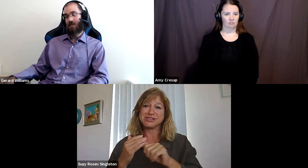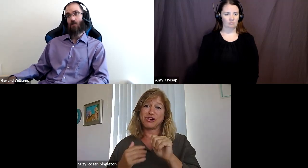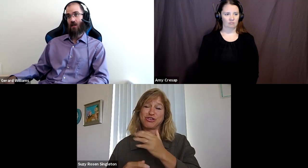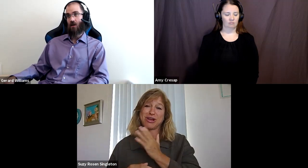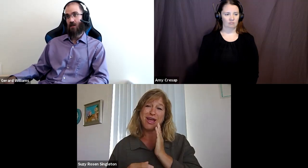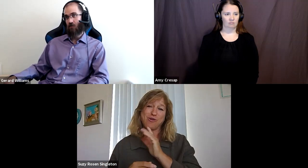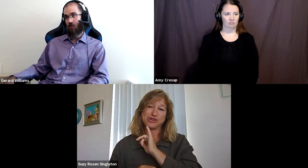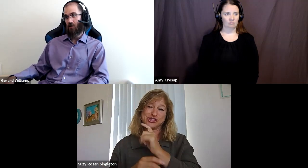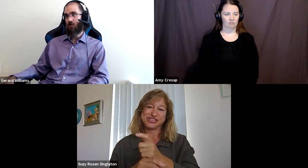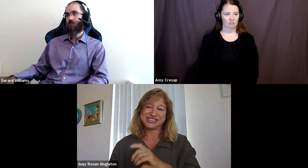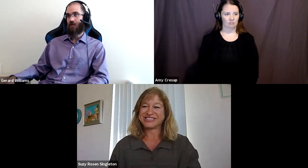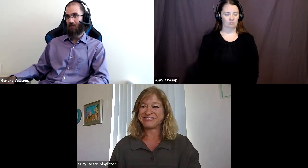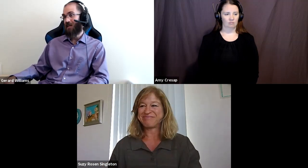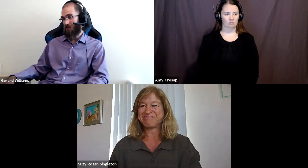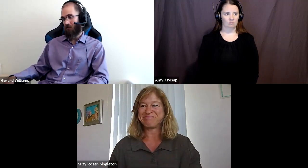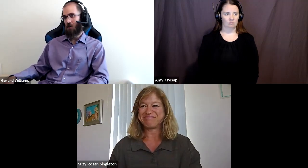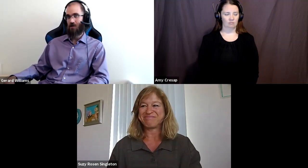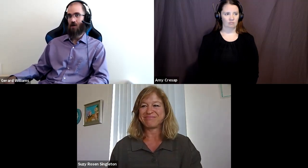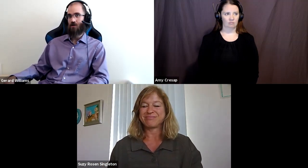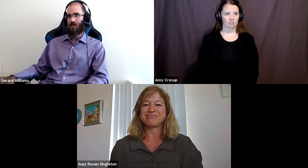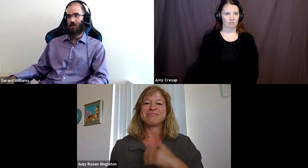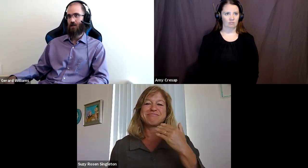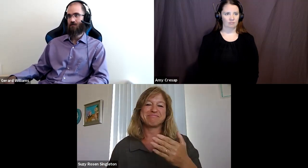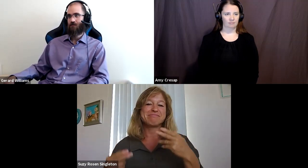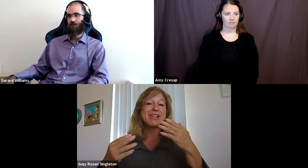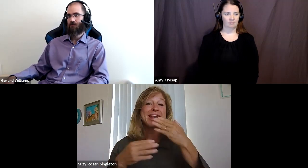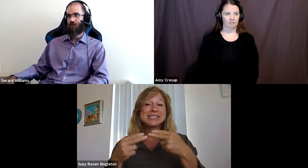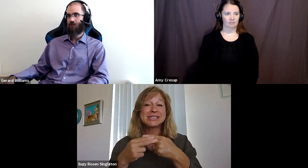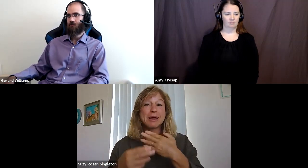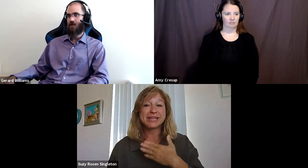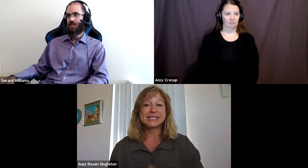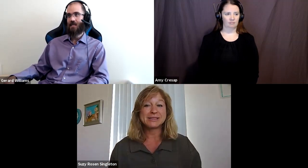that we are here for you if it is of course under our jurisdiction.